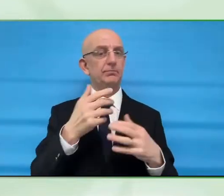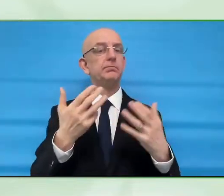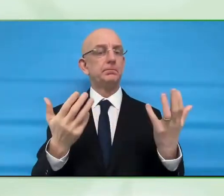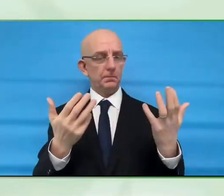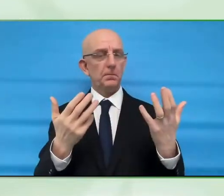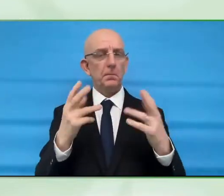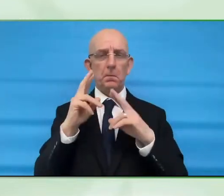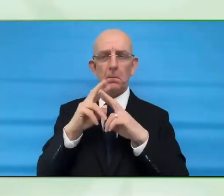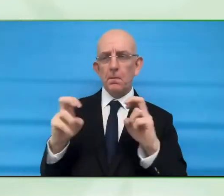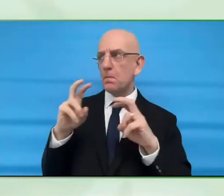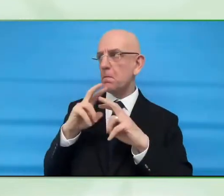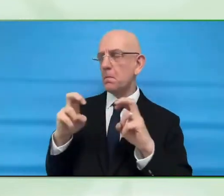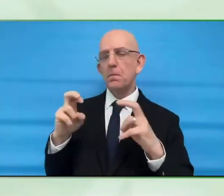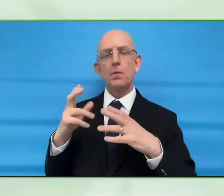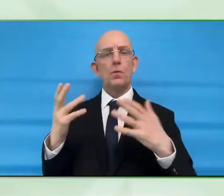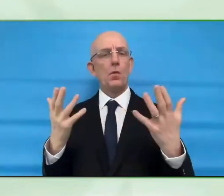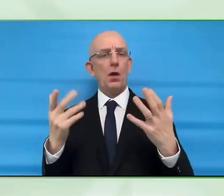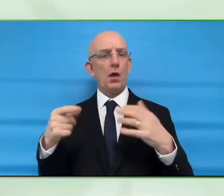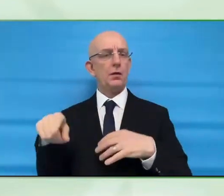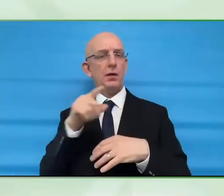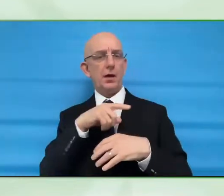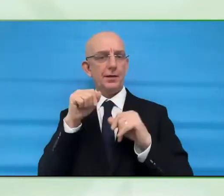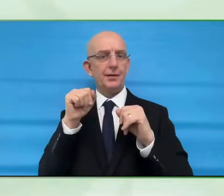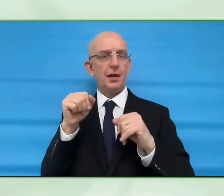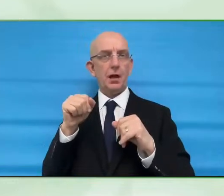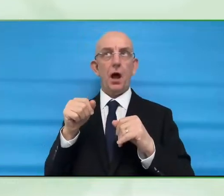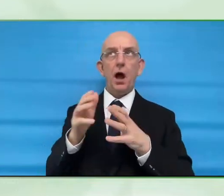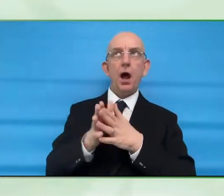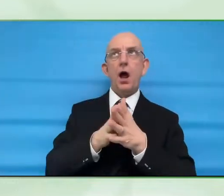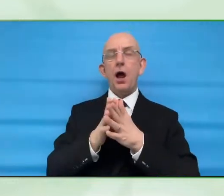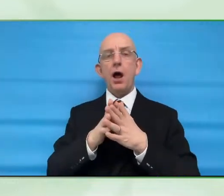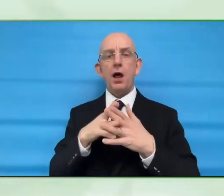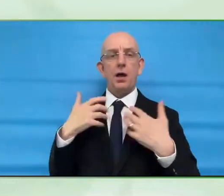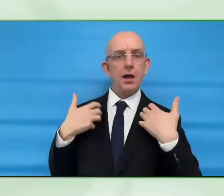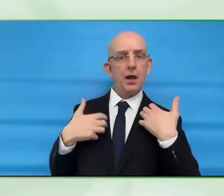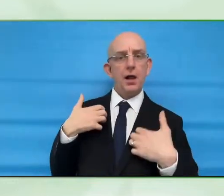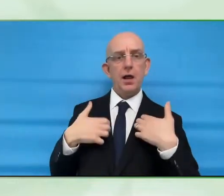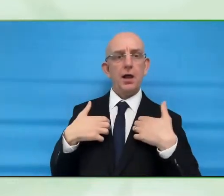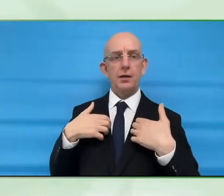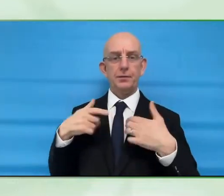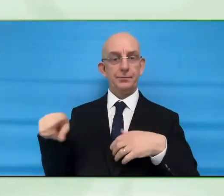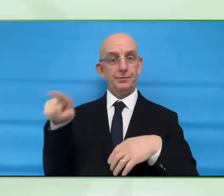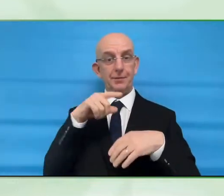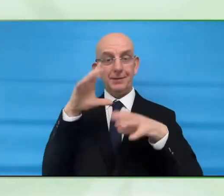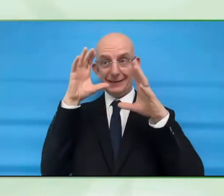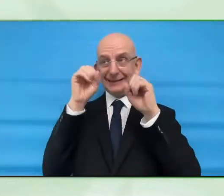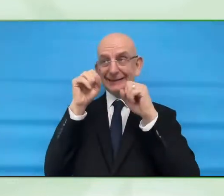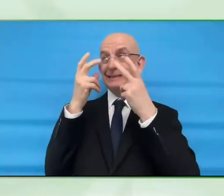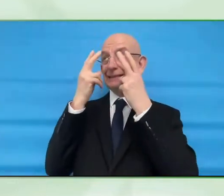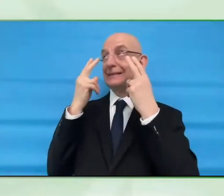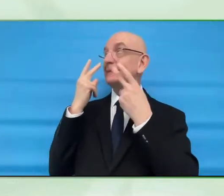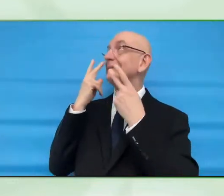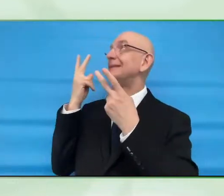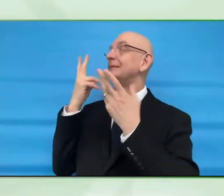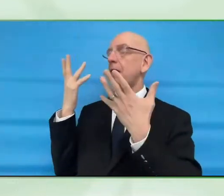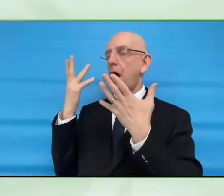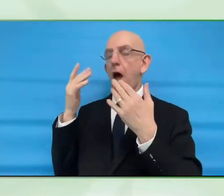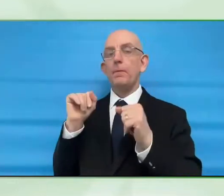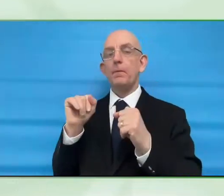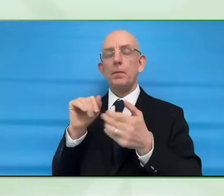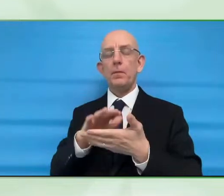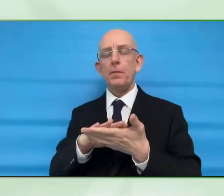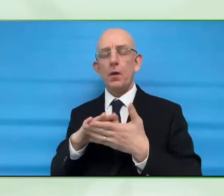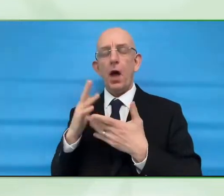This gives an accessible channel perhaps to those people for them to experience the data,